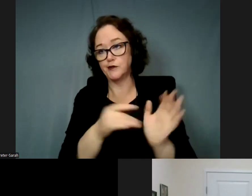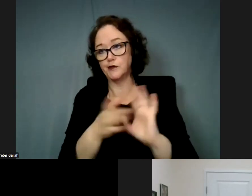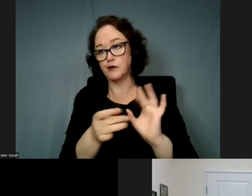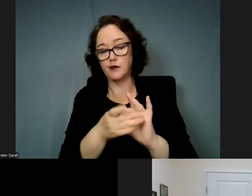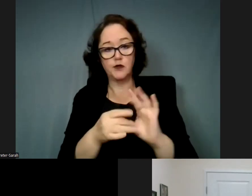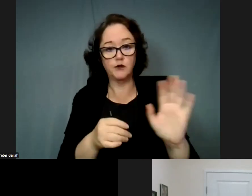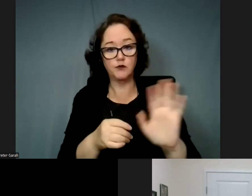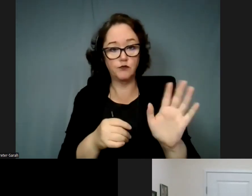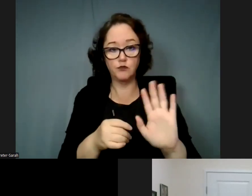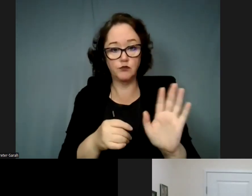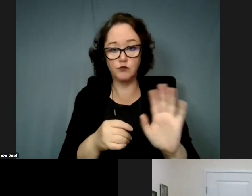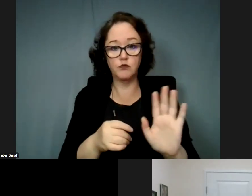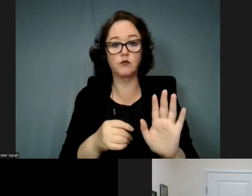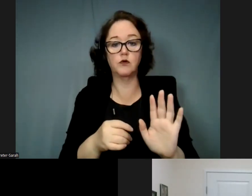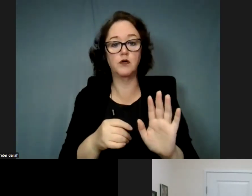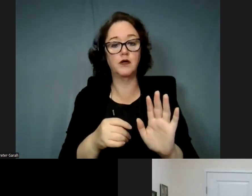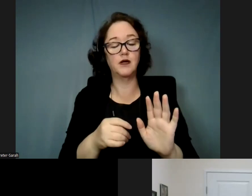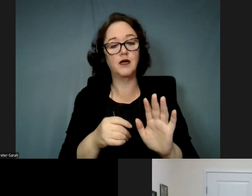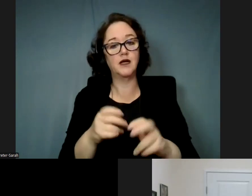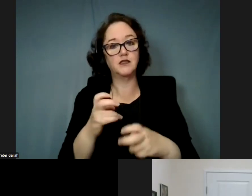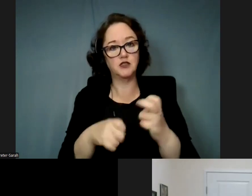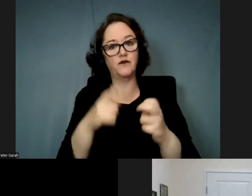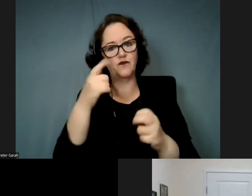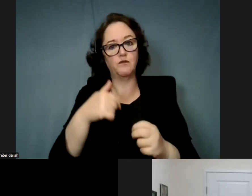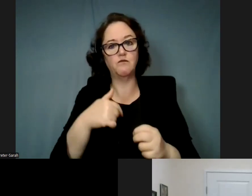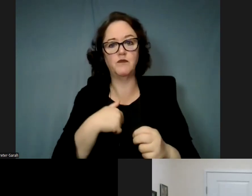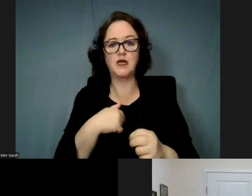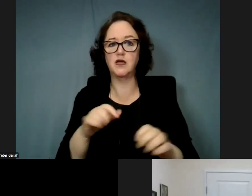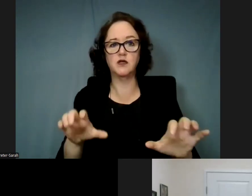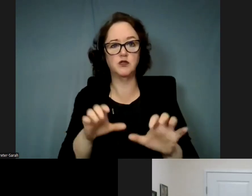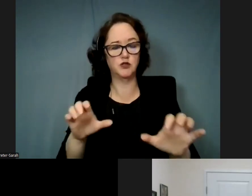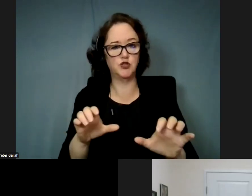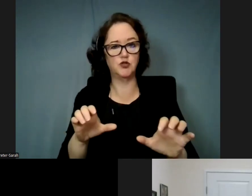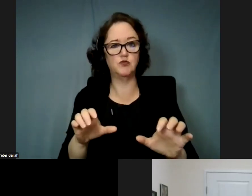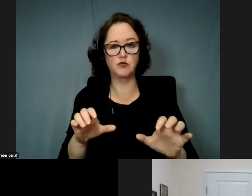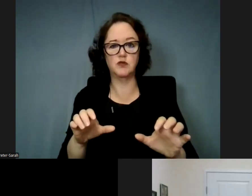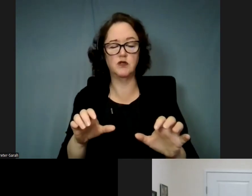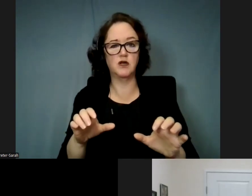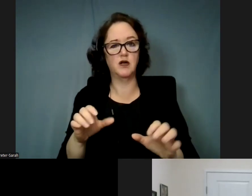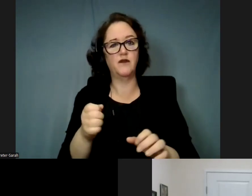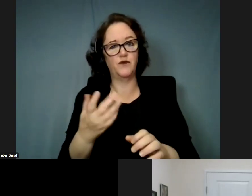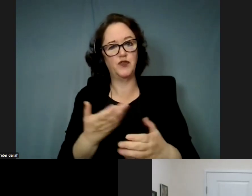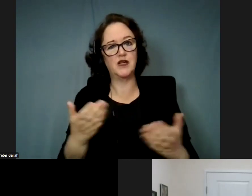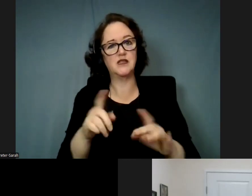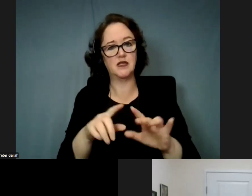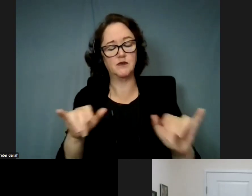for me to do two things at once, which is like, looking people in the eye [for] long, concentrating, and giving